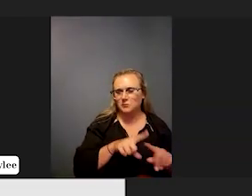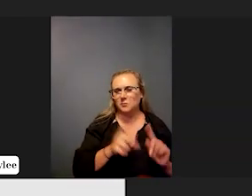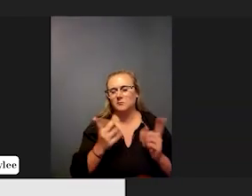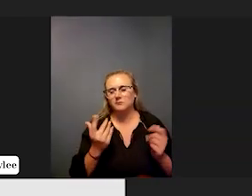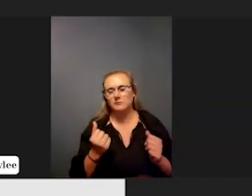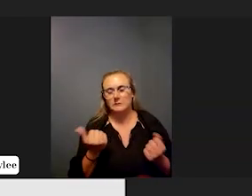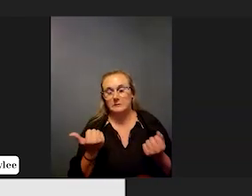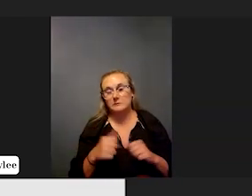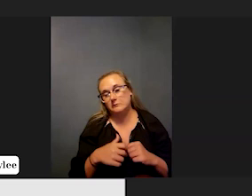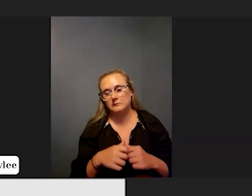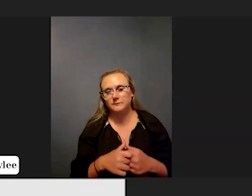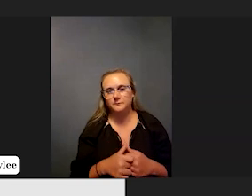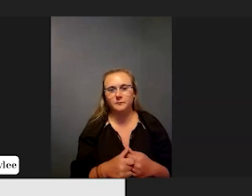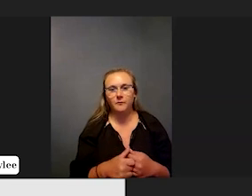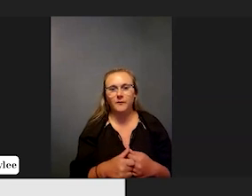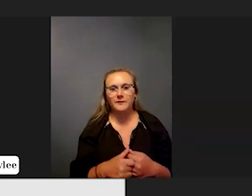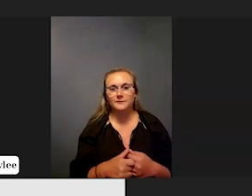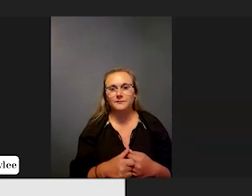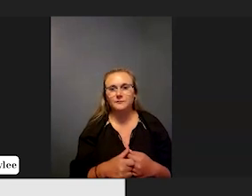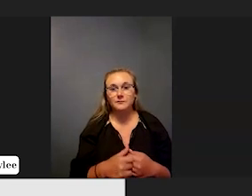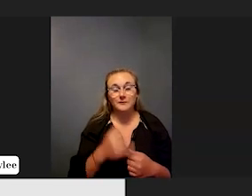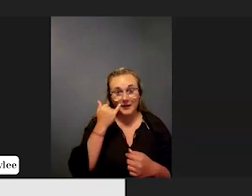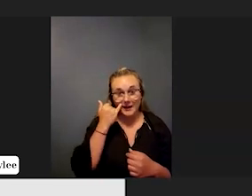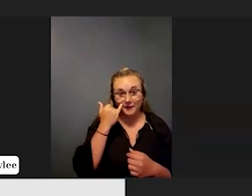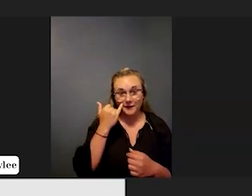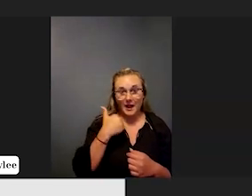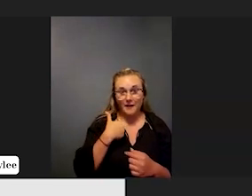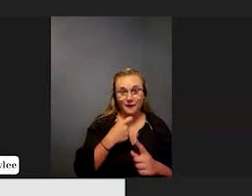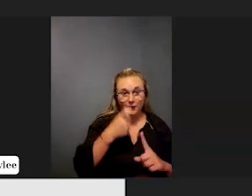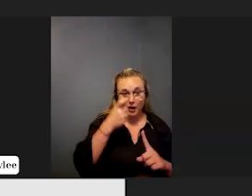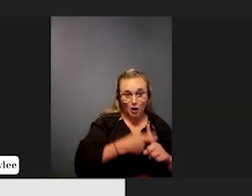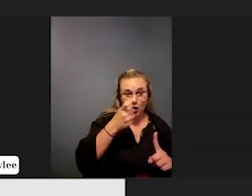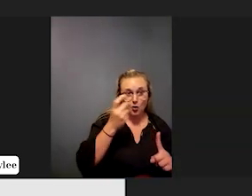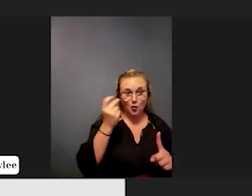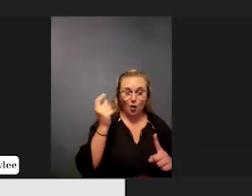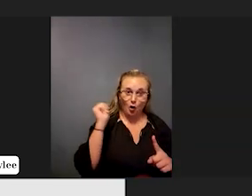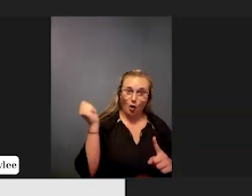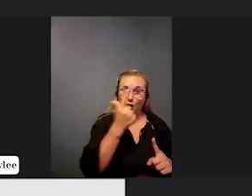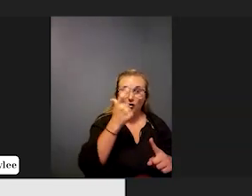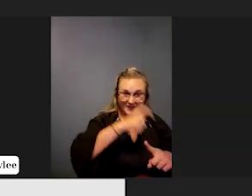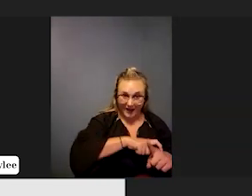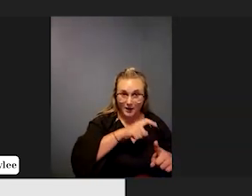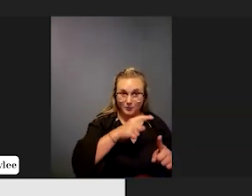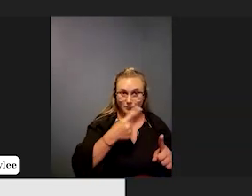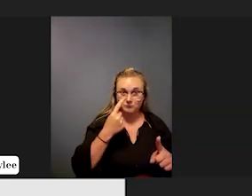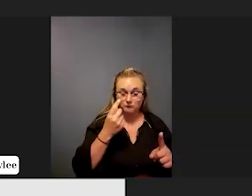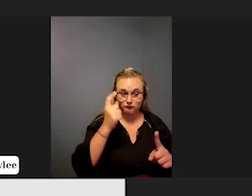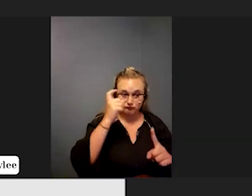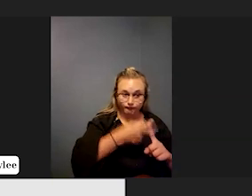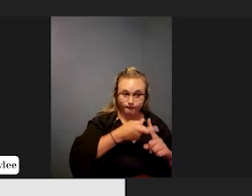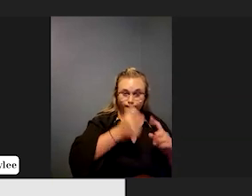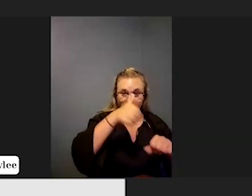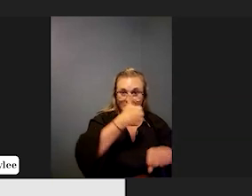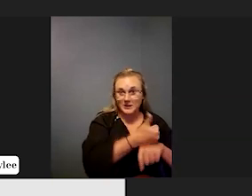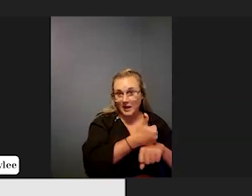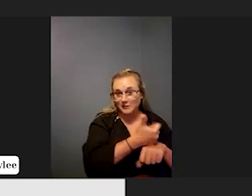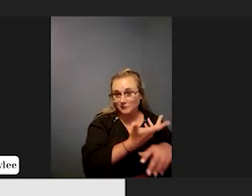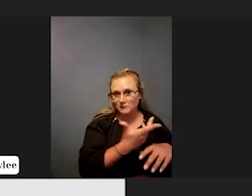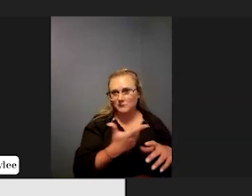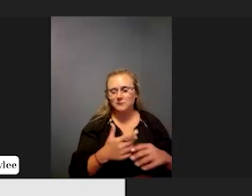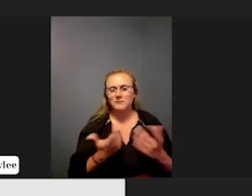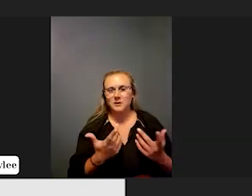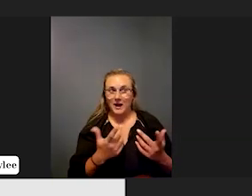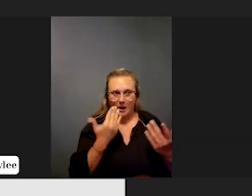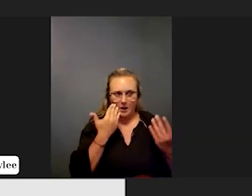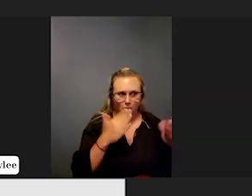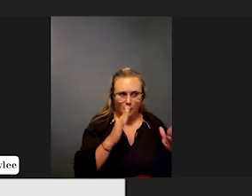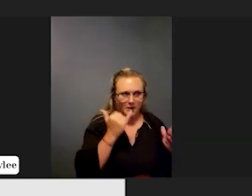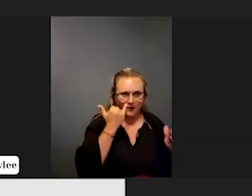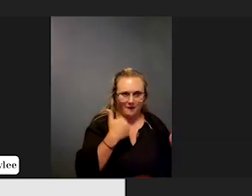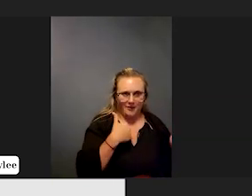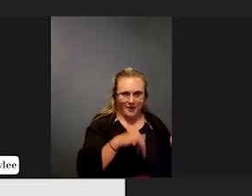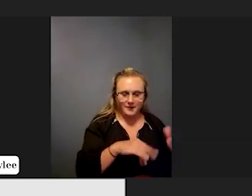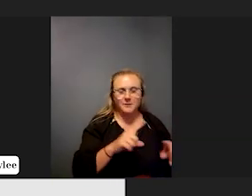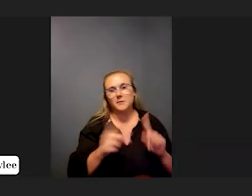So I if there is an auto, do it all the time button, I'm not aware of it and I, I like that personally because what I'm about to talk about that.